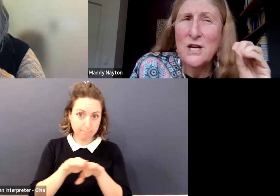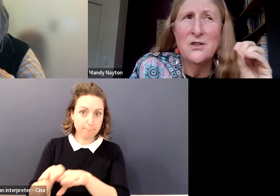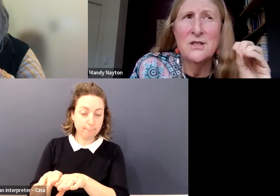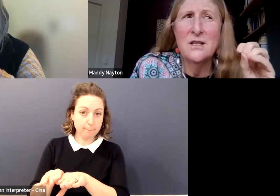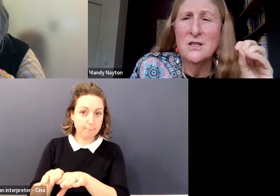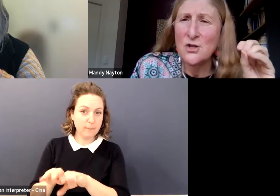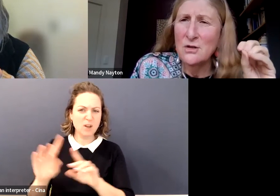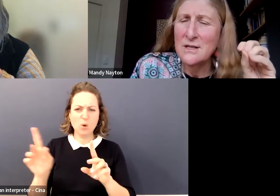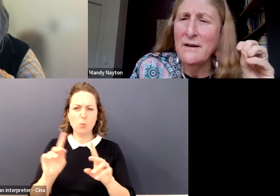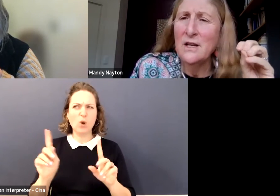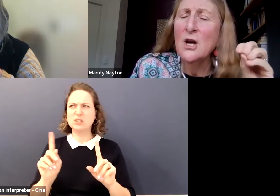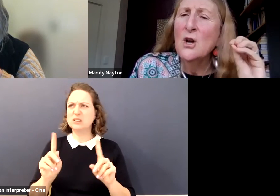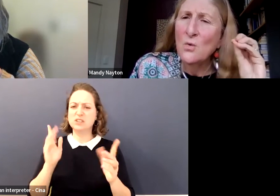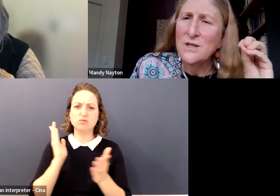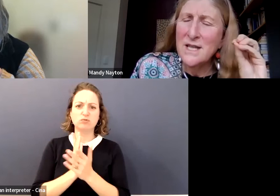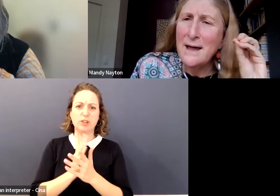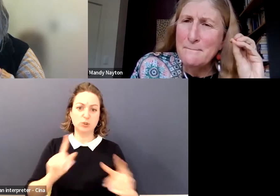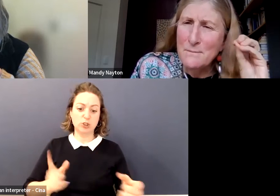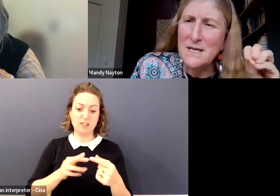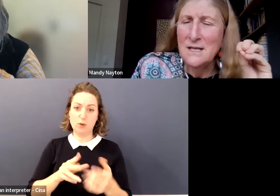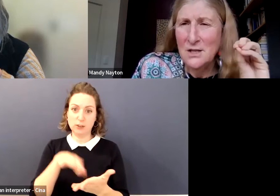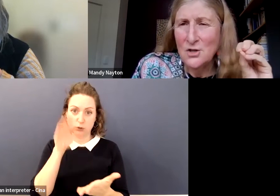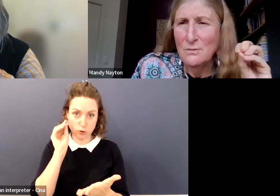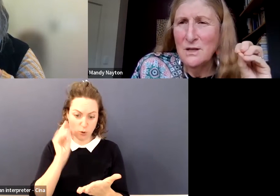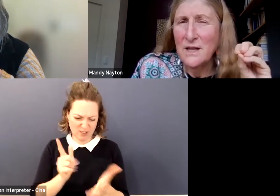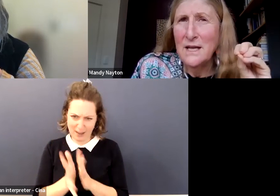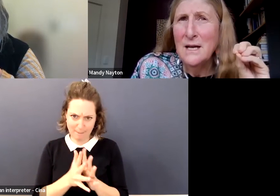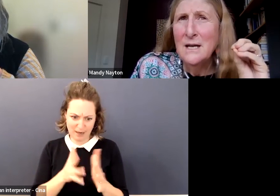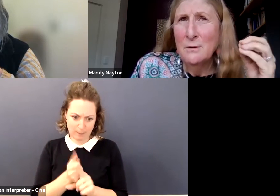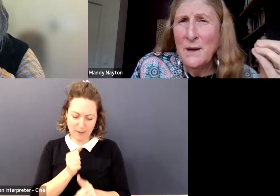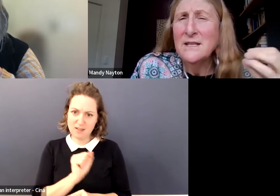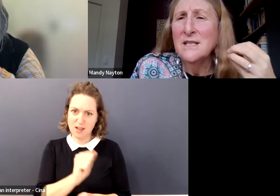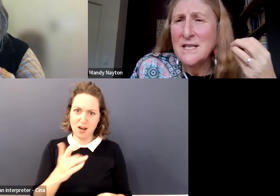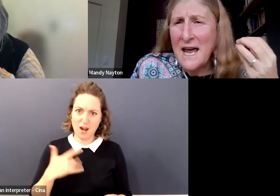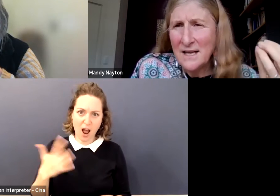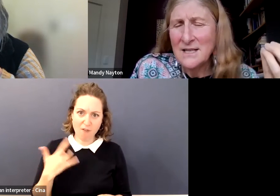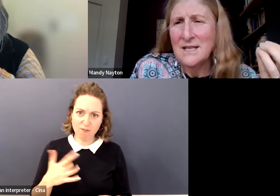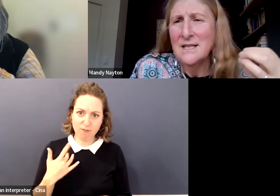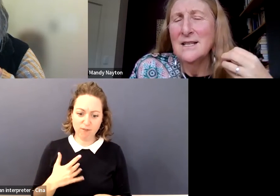challenges that this student is having? What does that mean in terms of their capacity to access